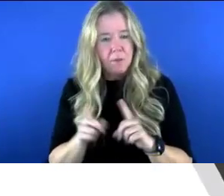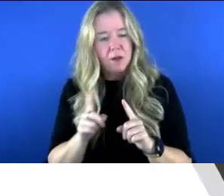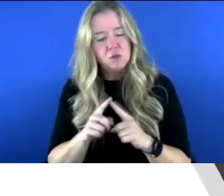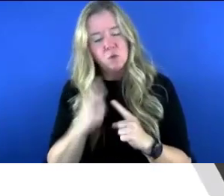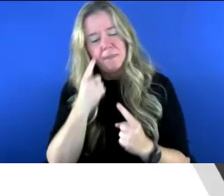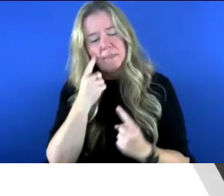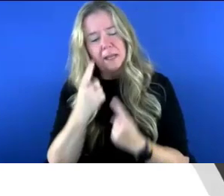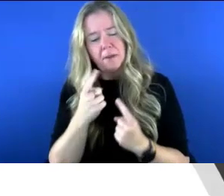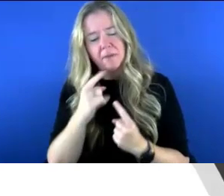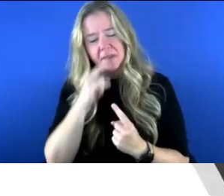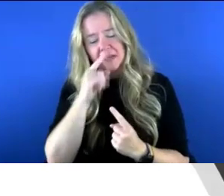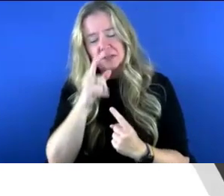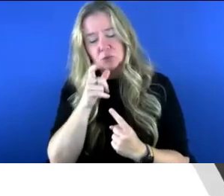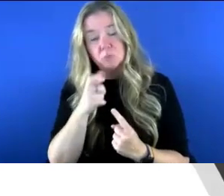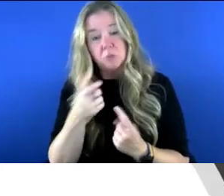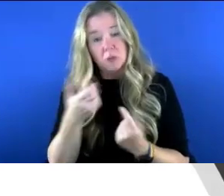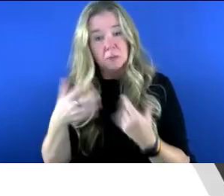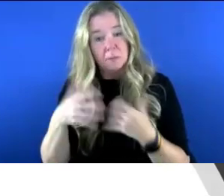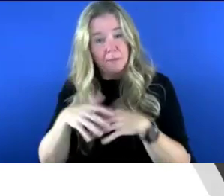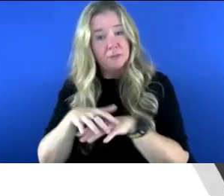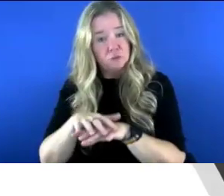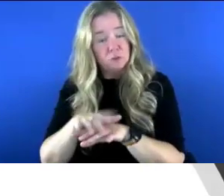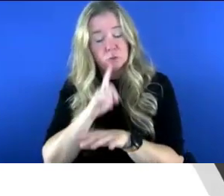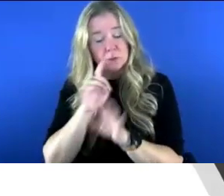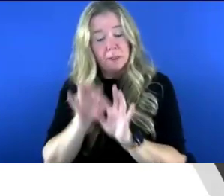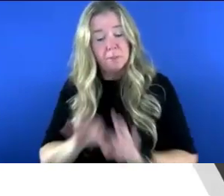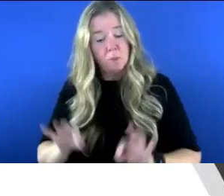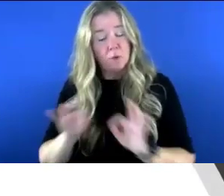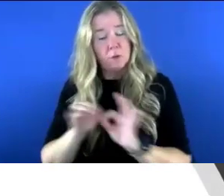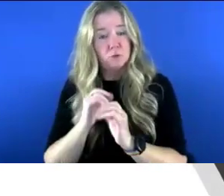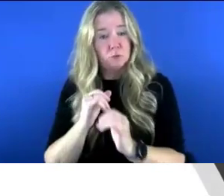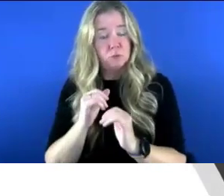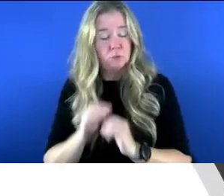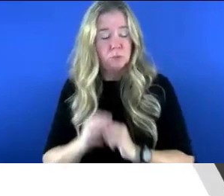those kids who are mainstreamed is really important, too.